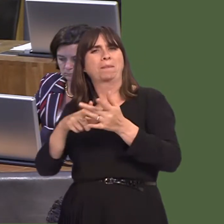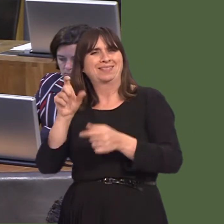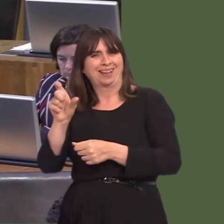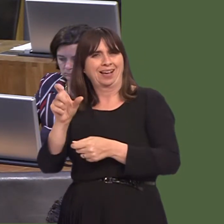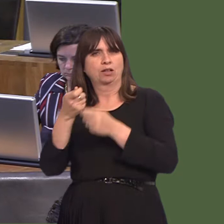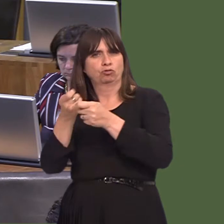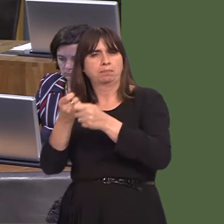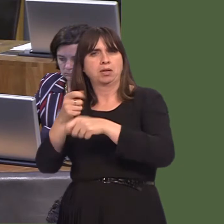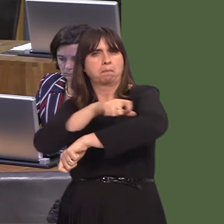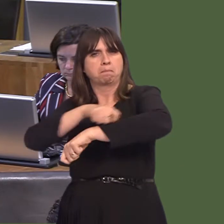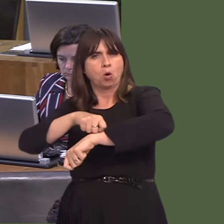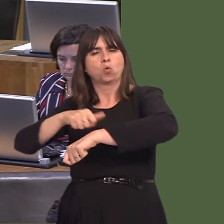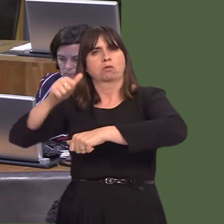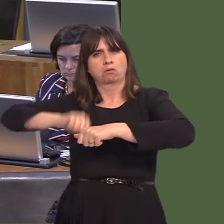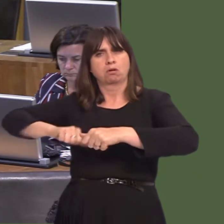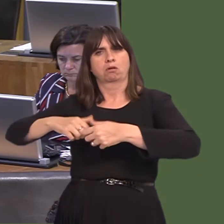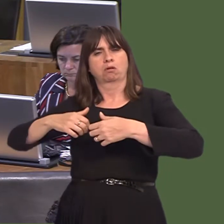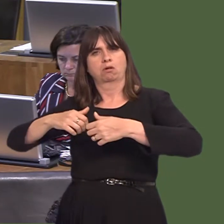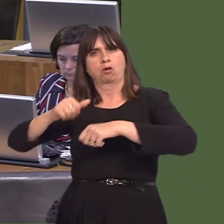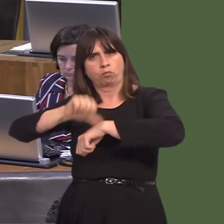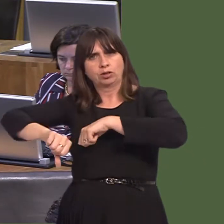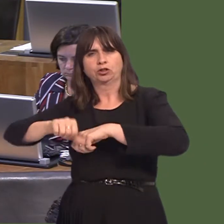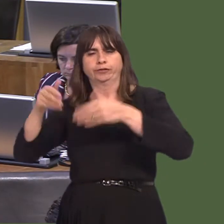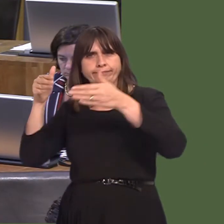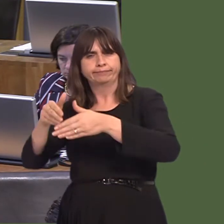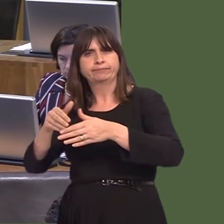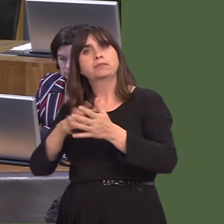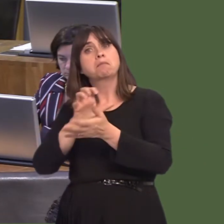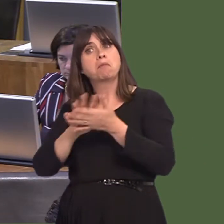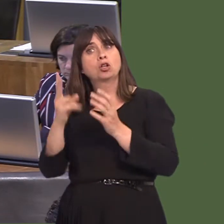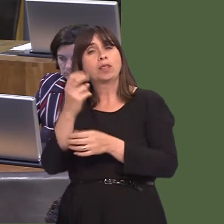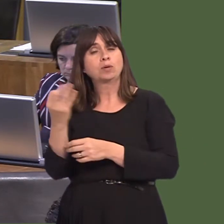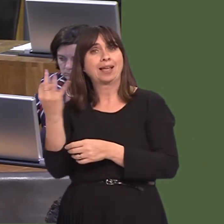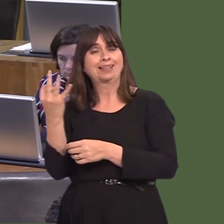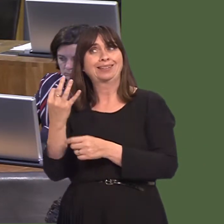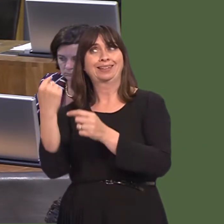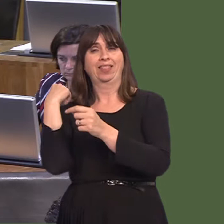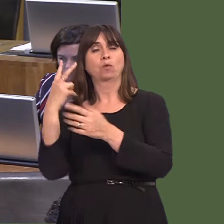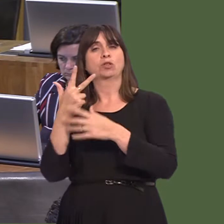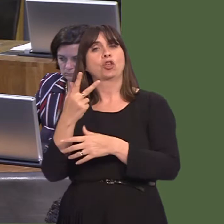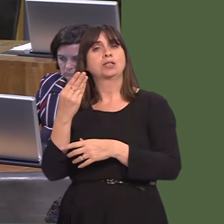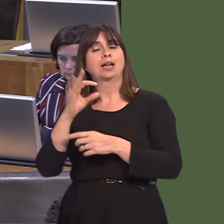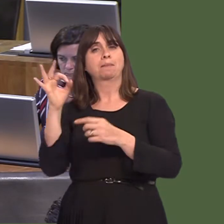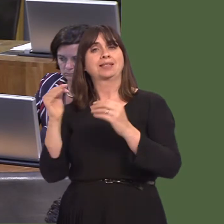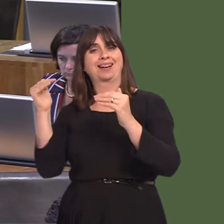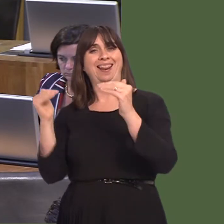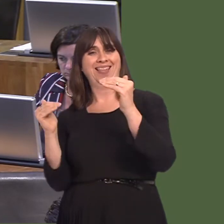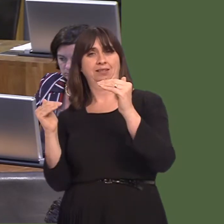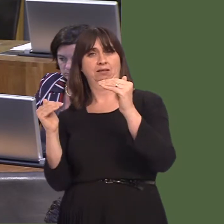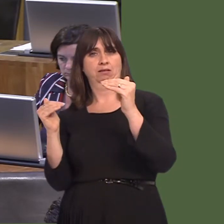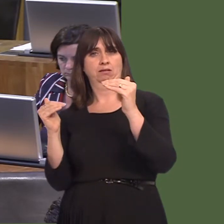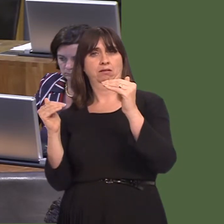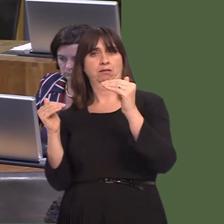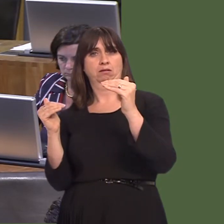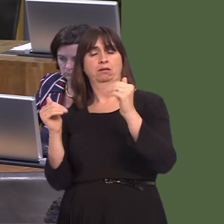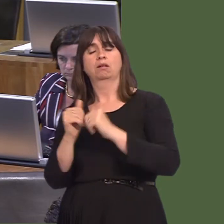What we have seen is that the March 2018 position was 39 per cent lower than the original profile.